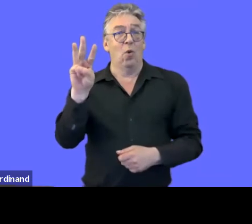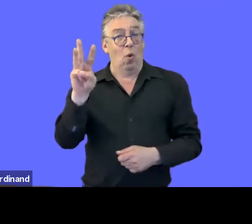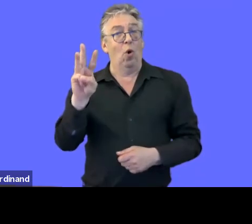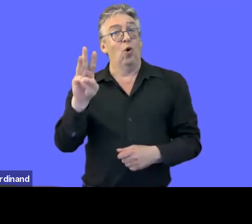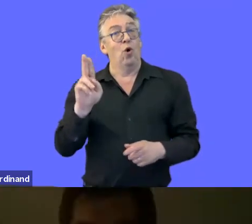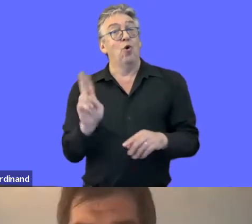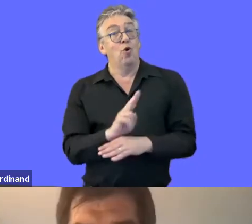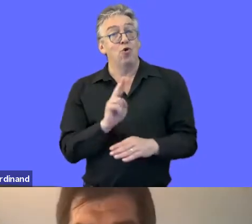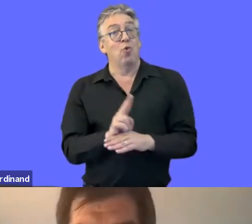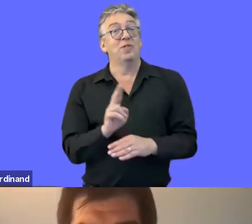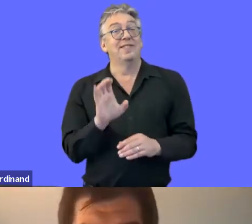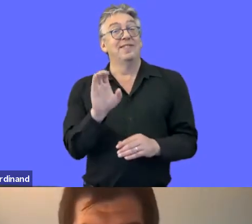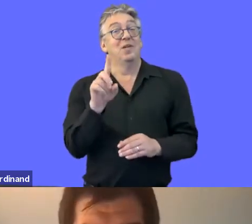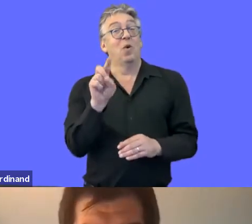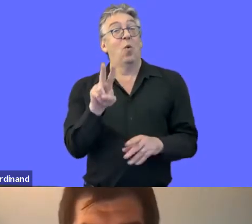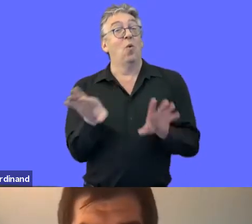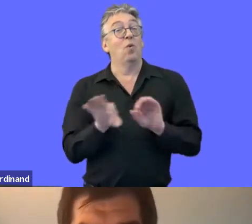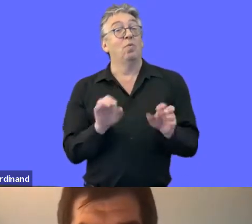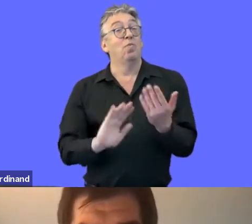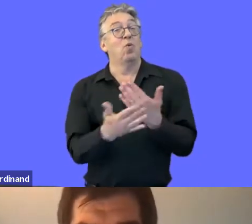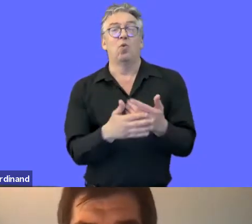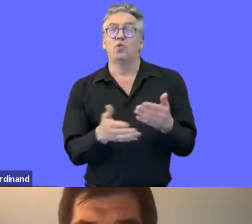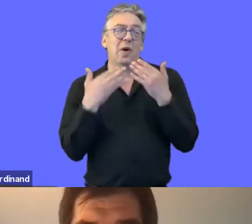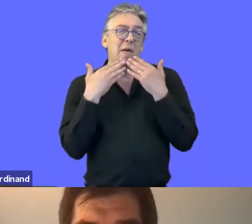which is great for people who are interested